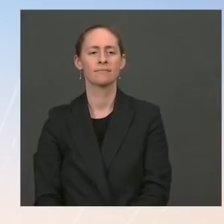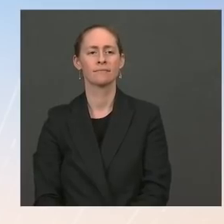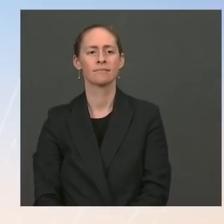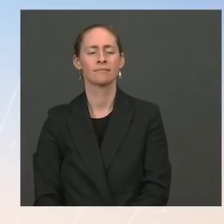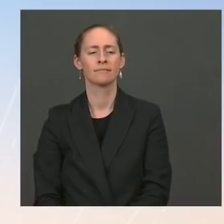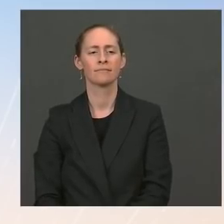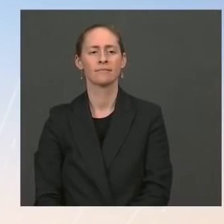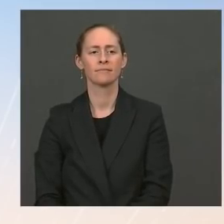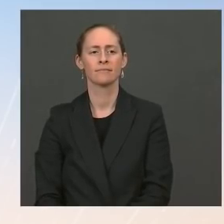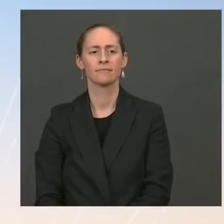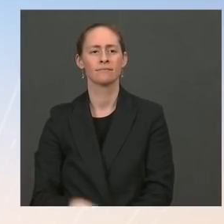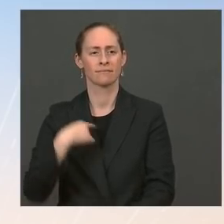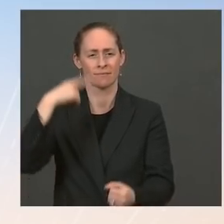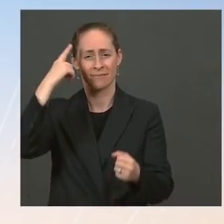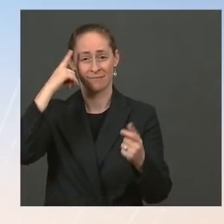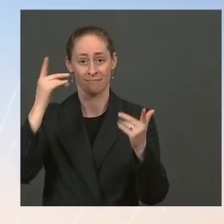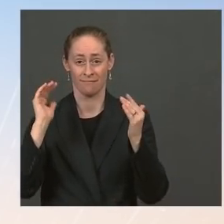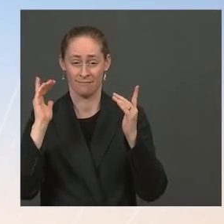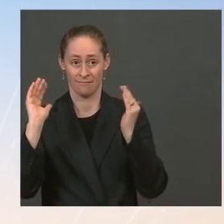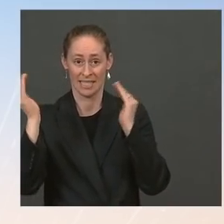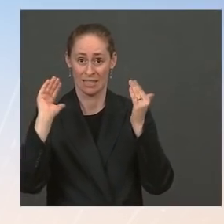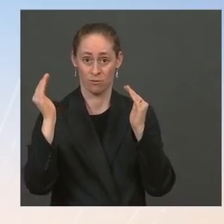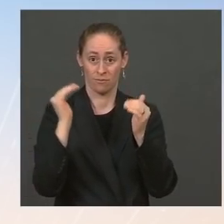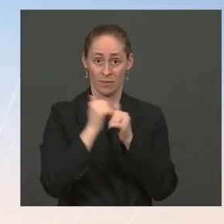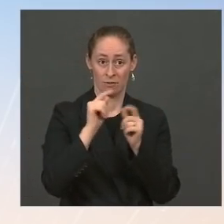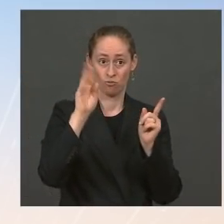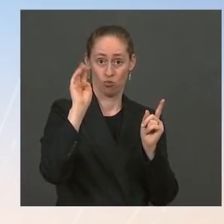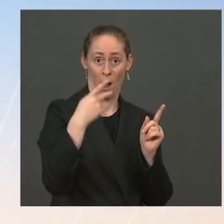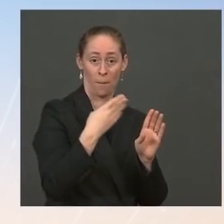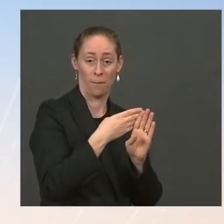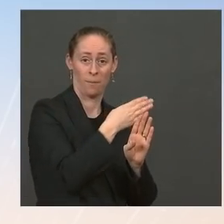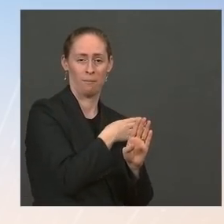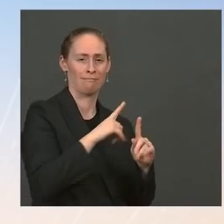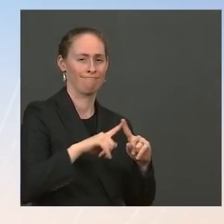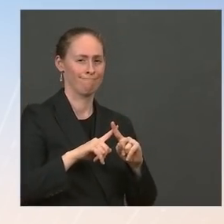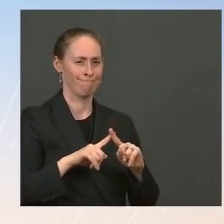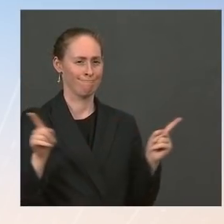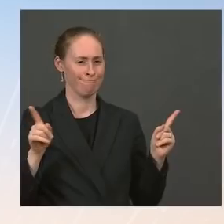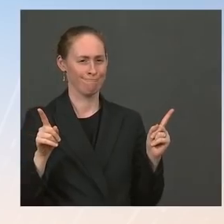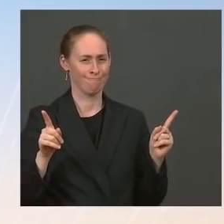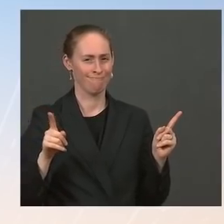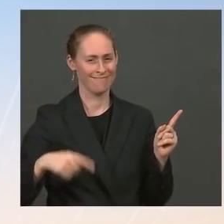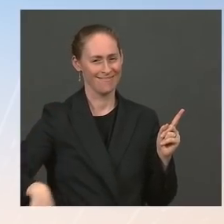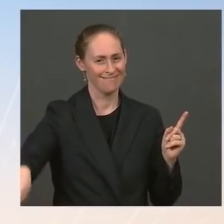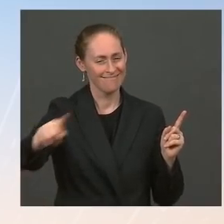and I think probably people from the former President's team would probably agree with this as well -- in their approach to foreign policy